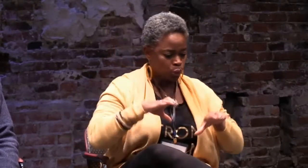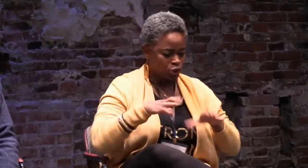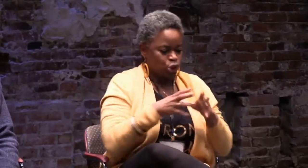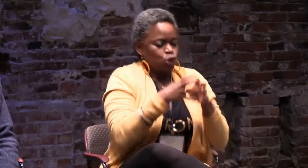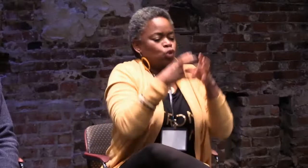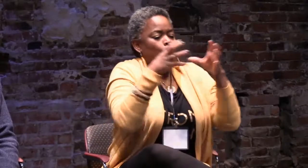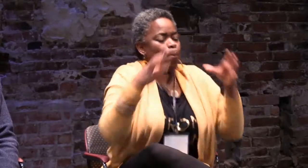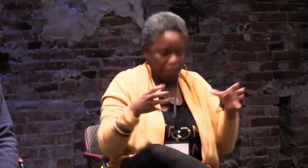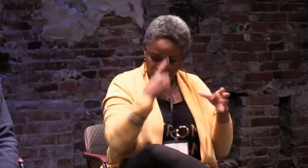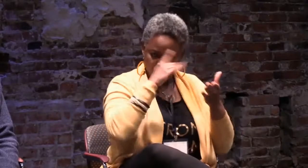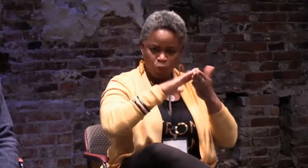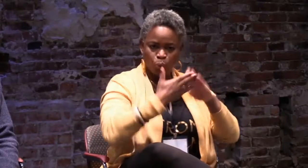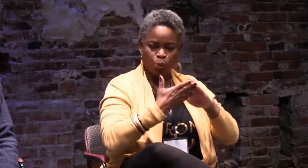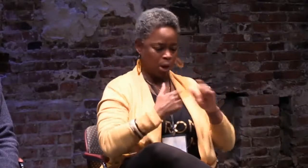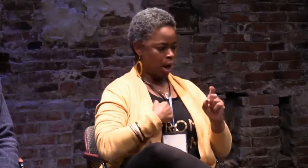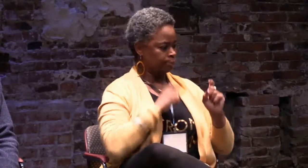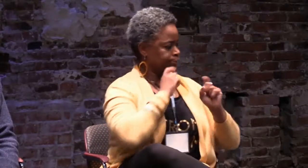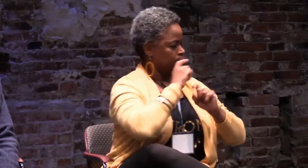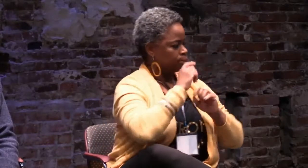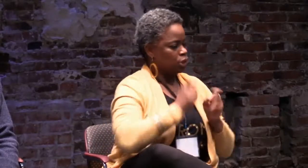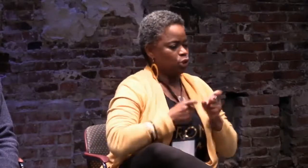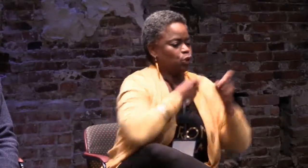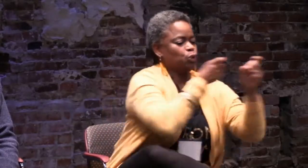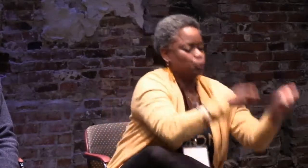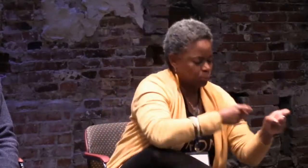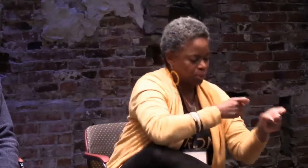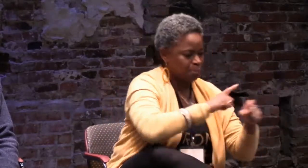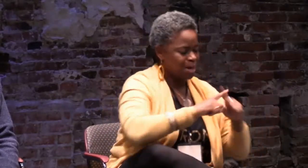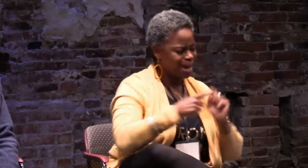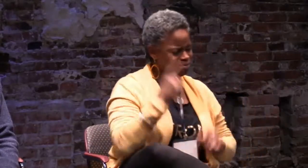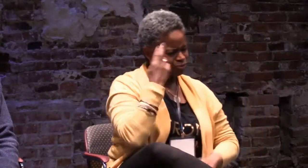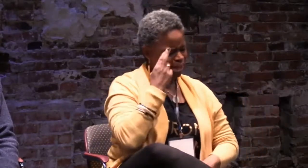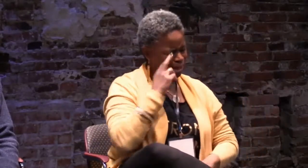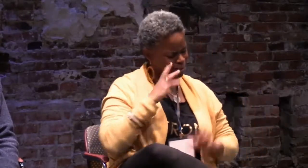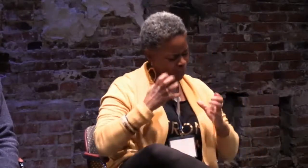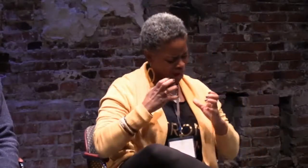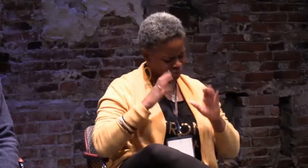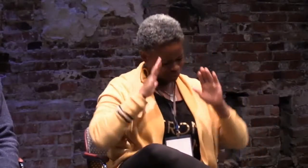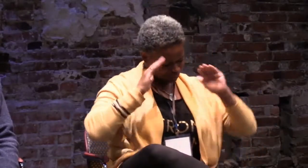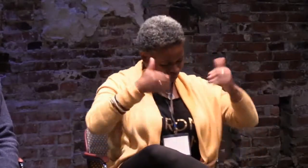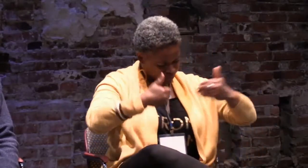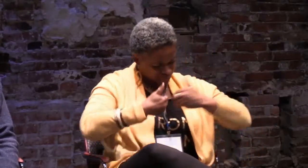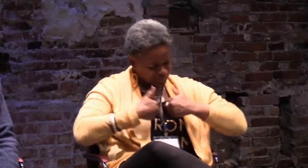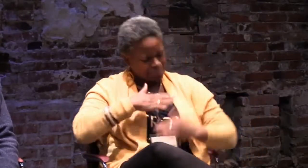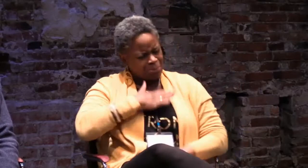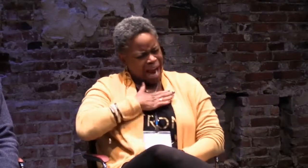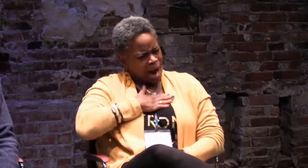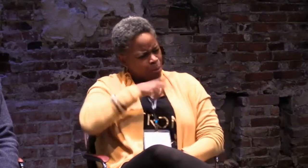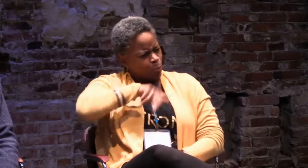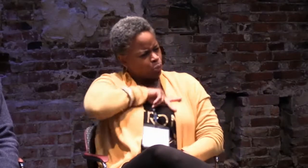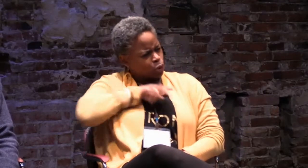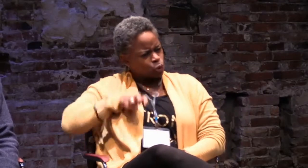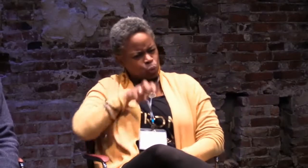I had my personal dreams and then I was doing so much for the community, but where was my stuff?